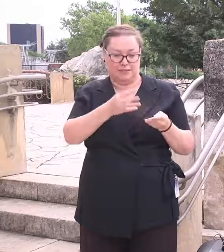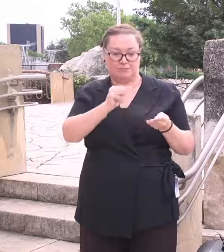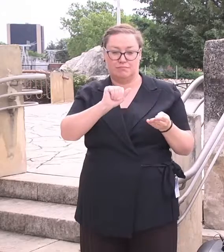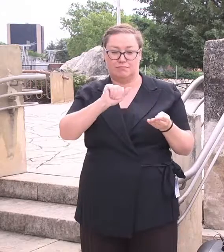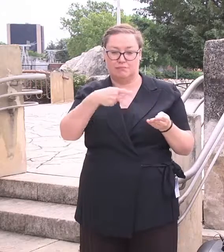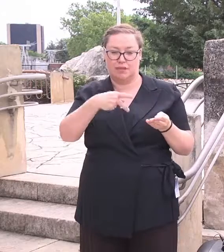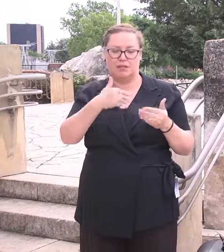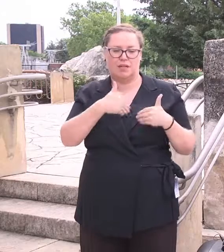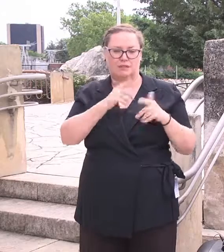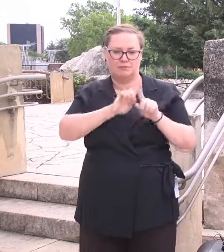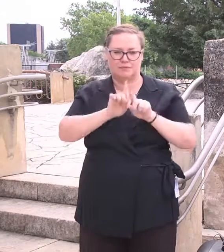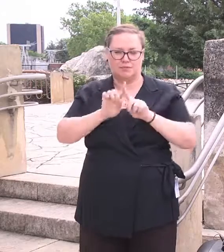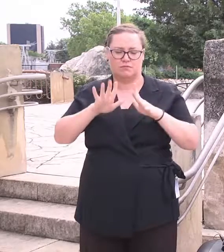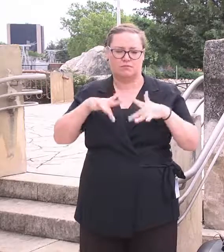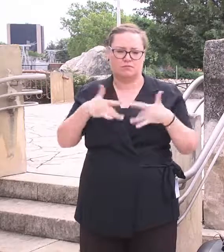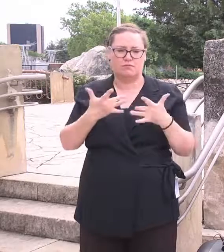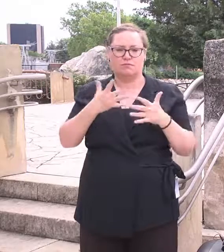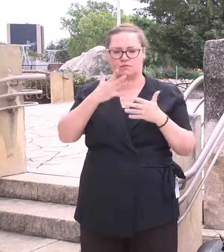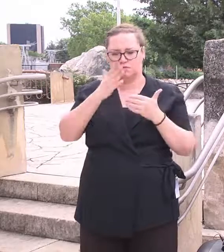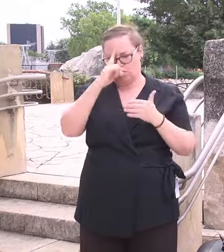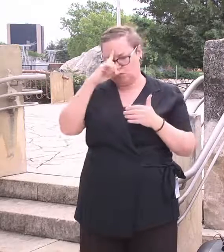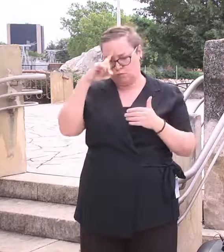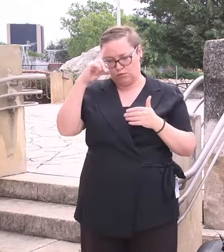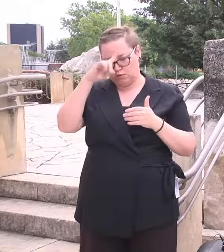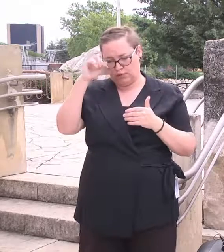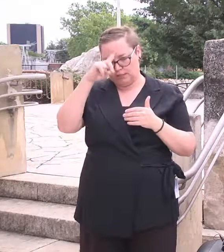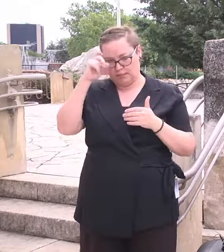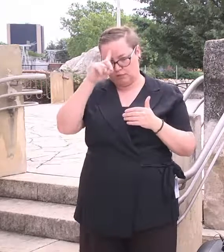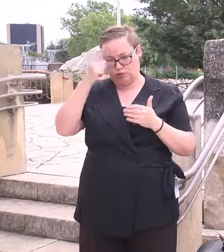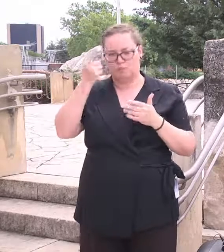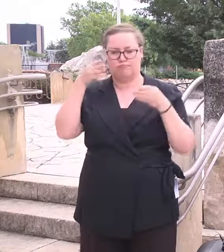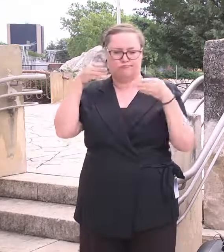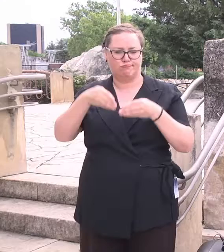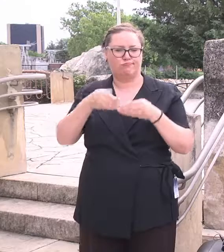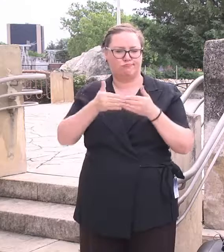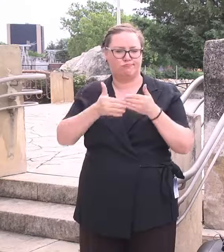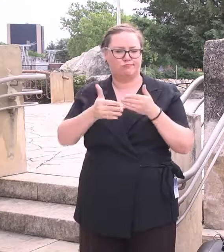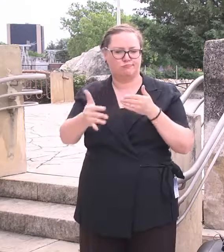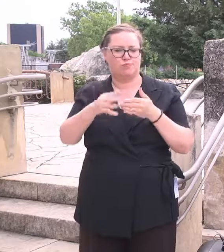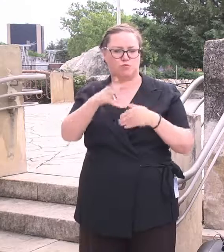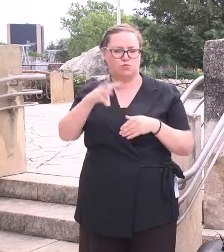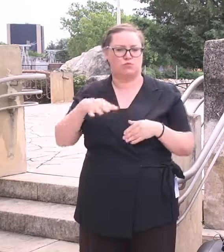activities to participate in all throughout Witchita the teens read program for grades 6